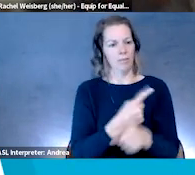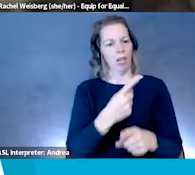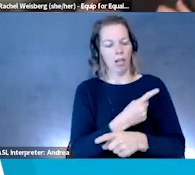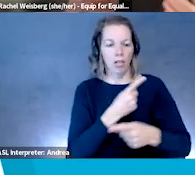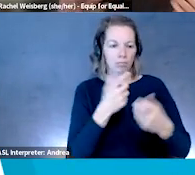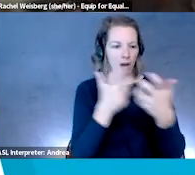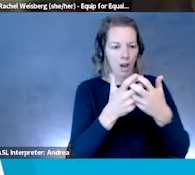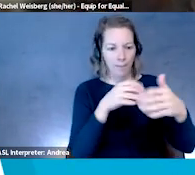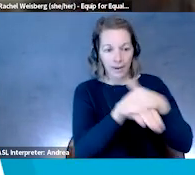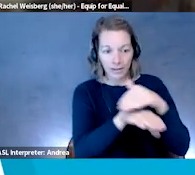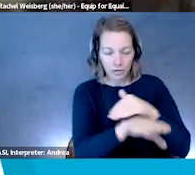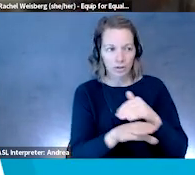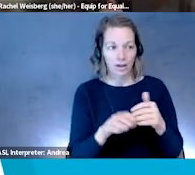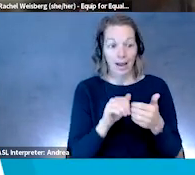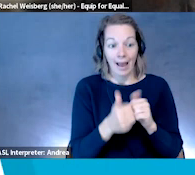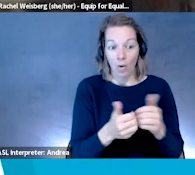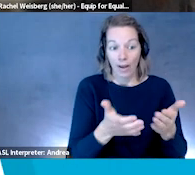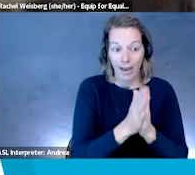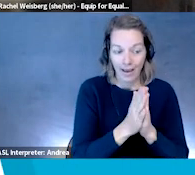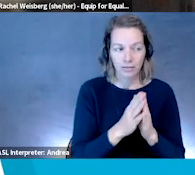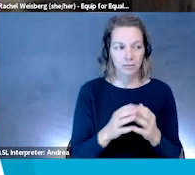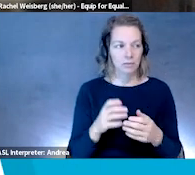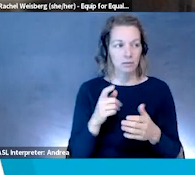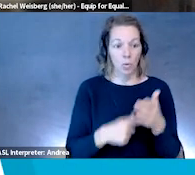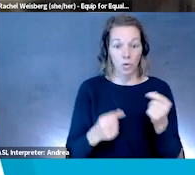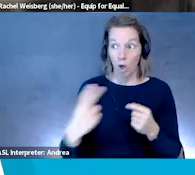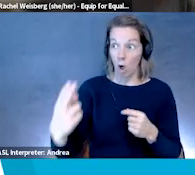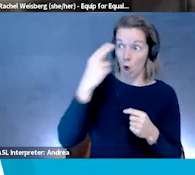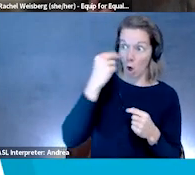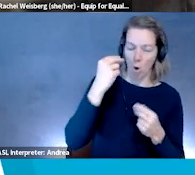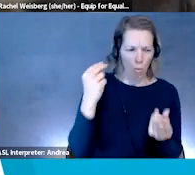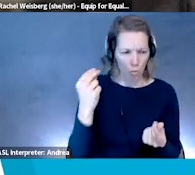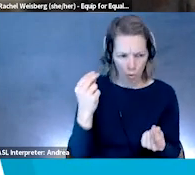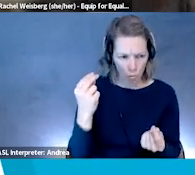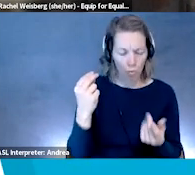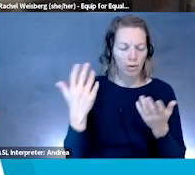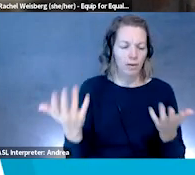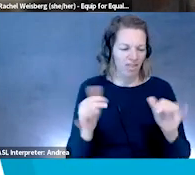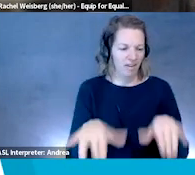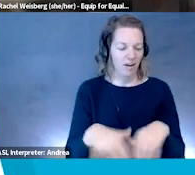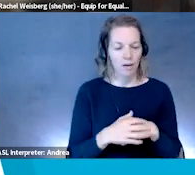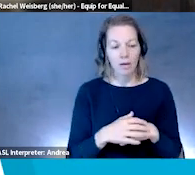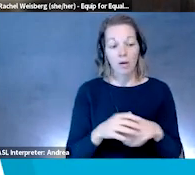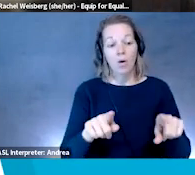WHY? WHAT ARE THE RISKS? WHEN SHOULD I DO THAT? HOW